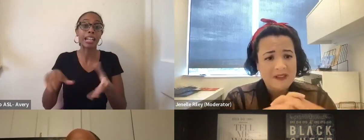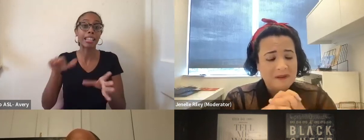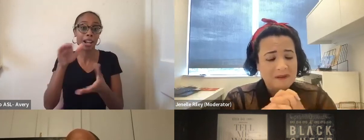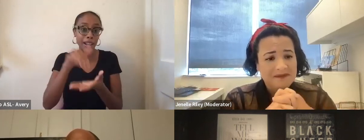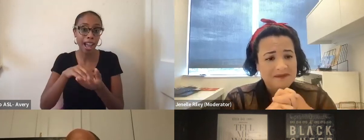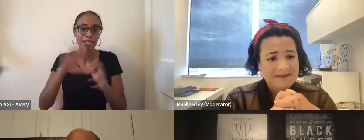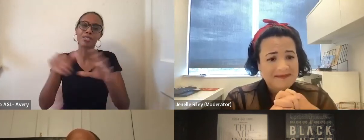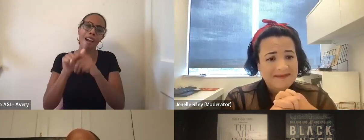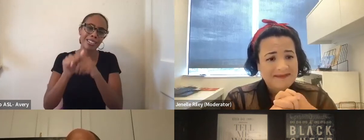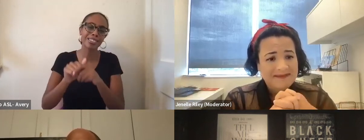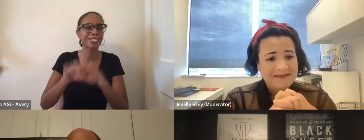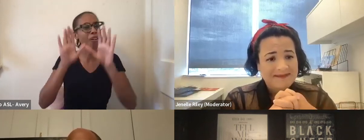Appreciate the time.